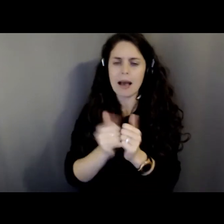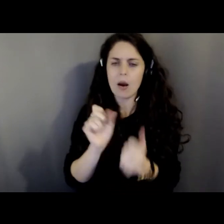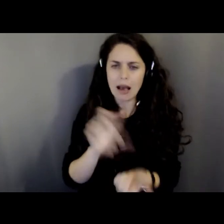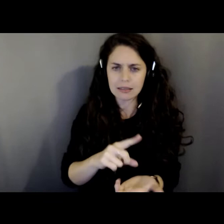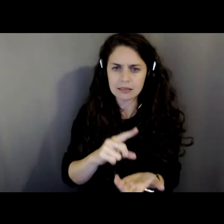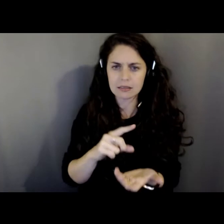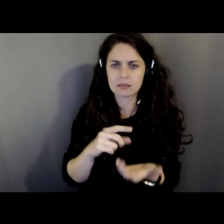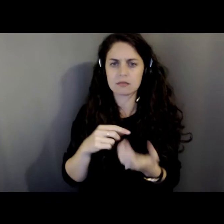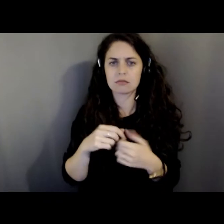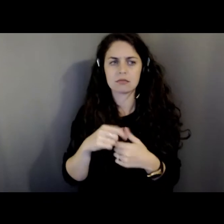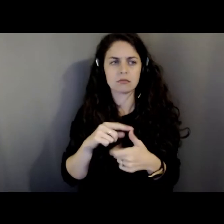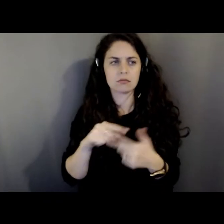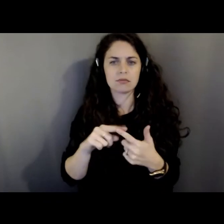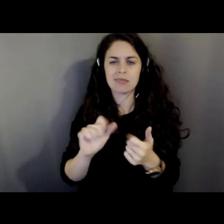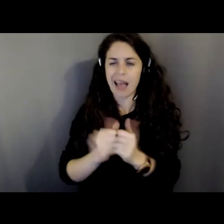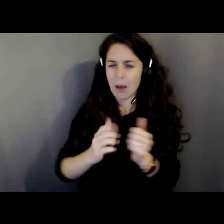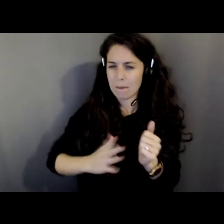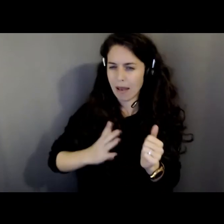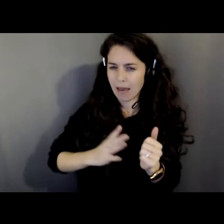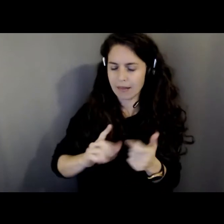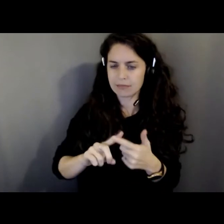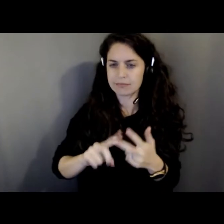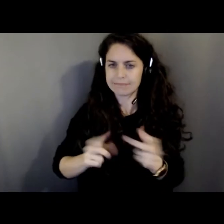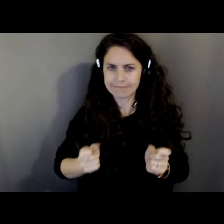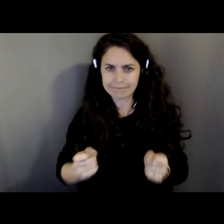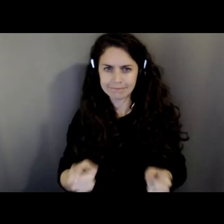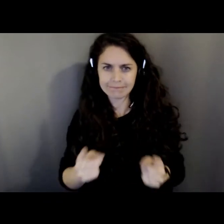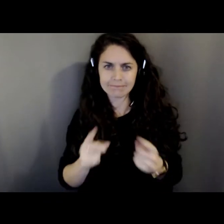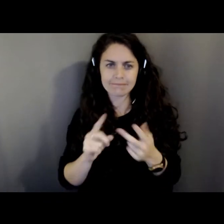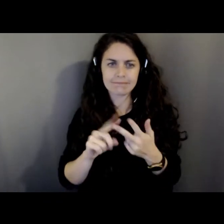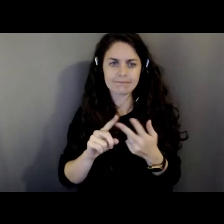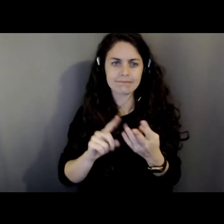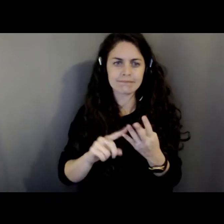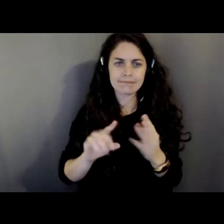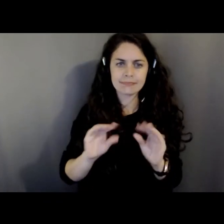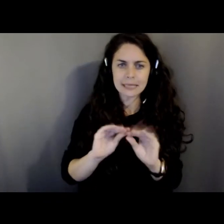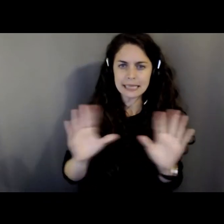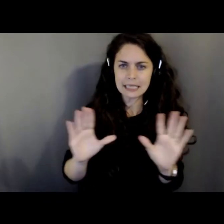being polite, initiative, clear and what and why in terms of assistance.